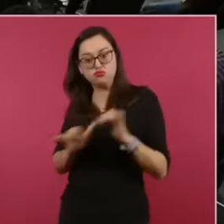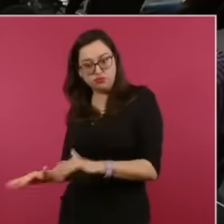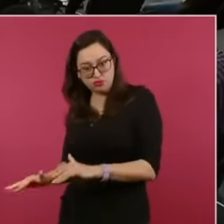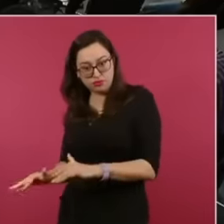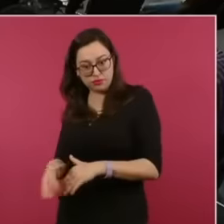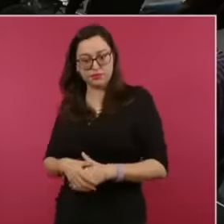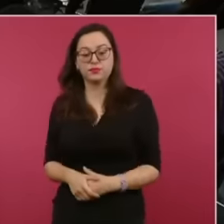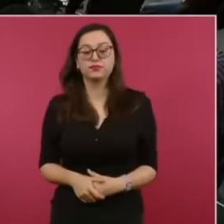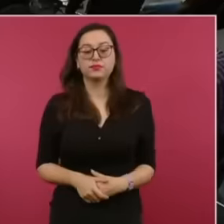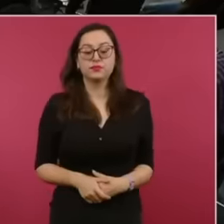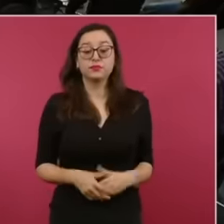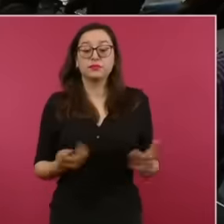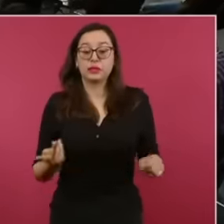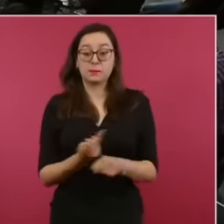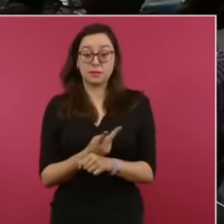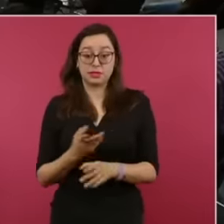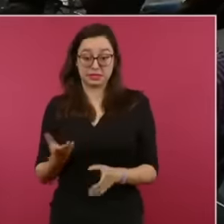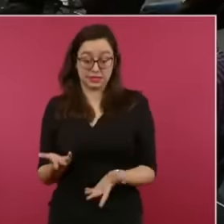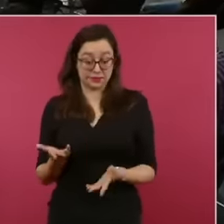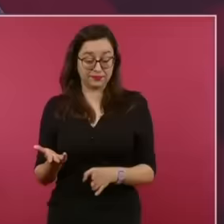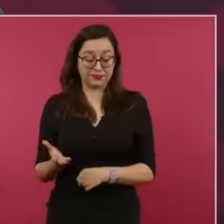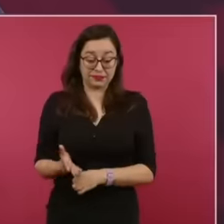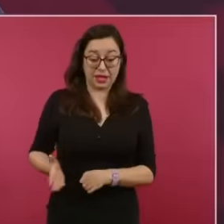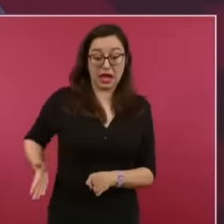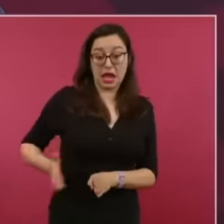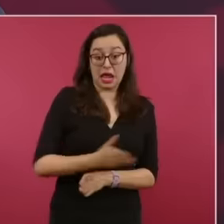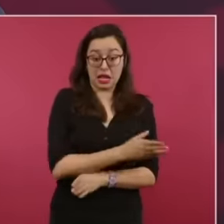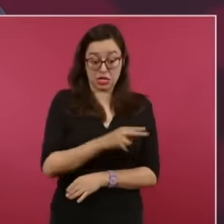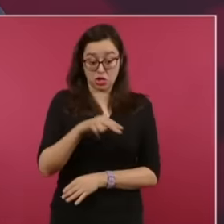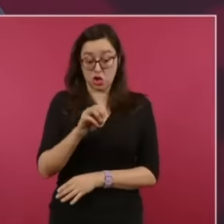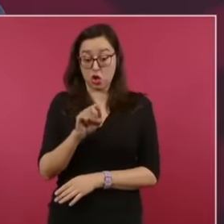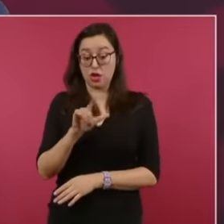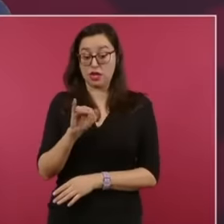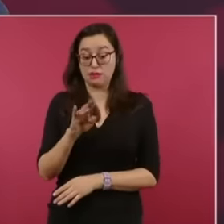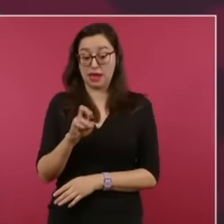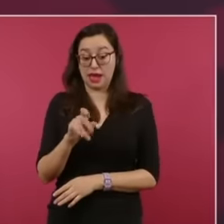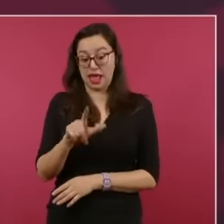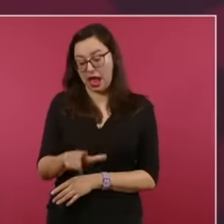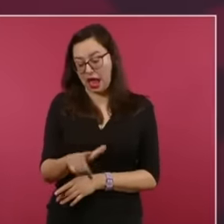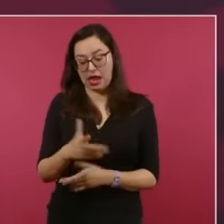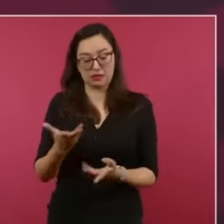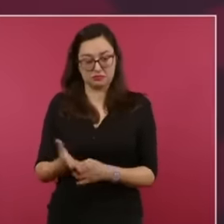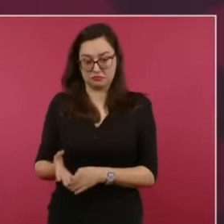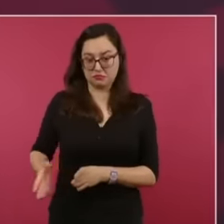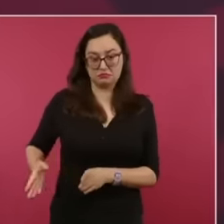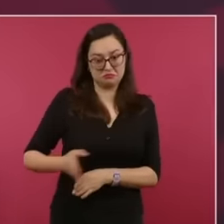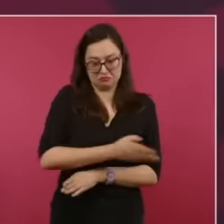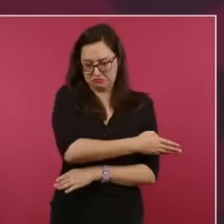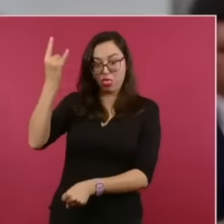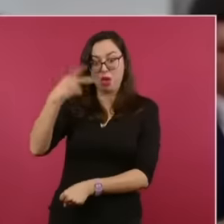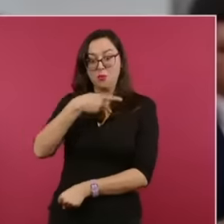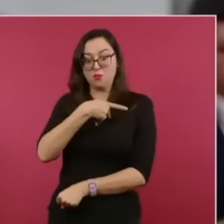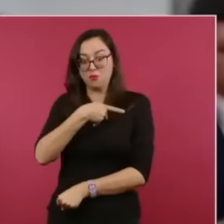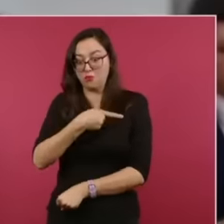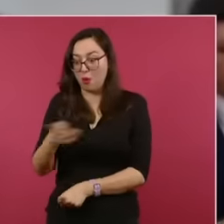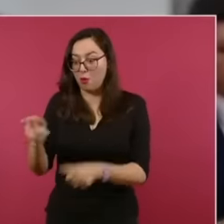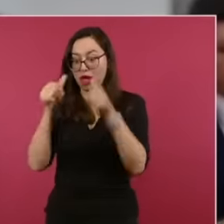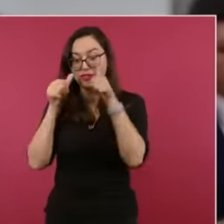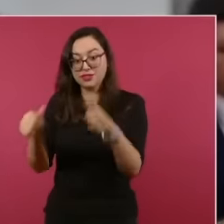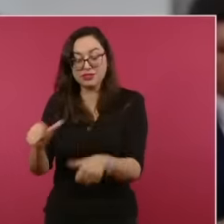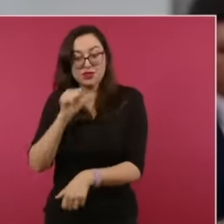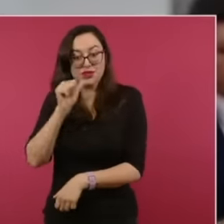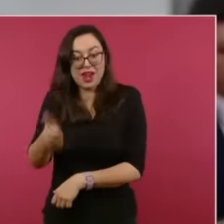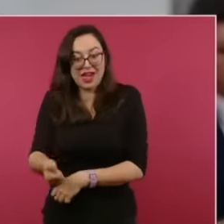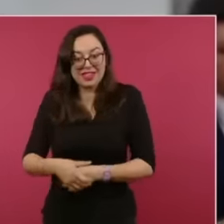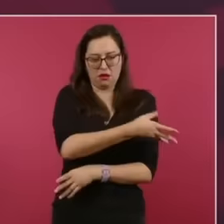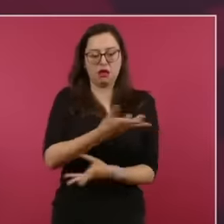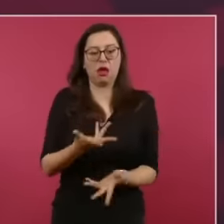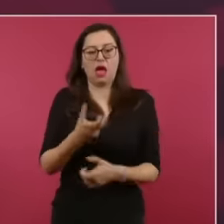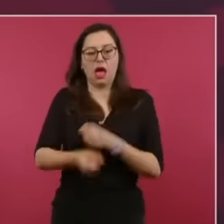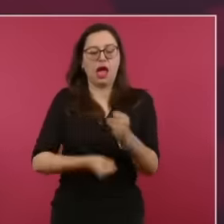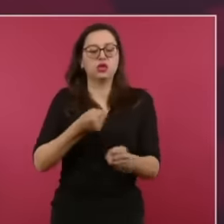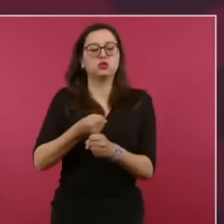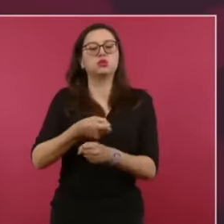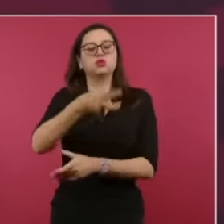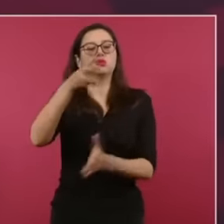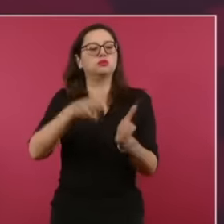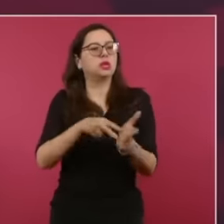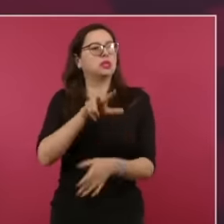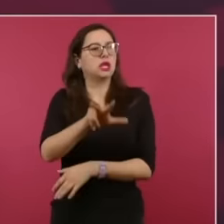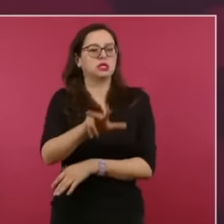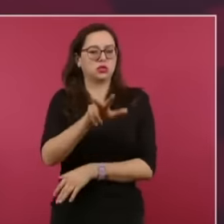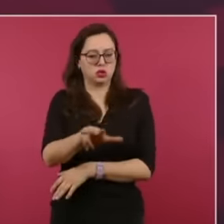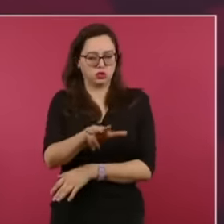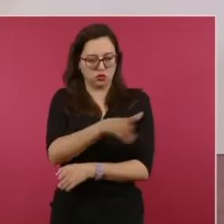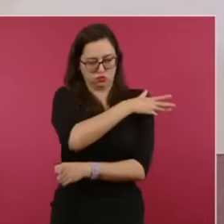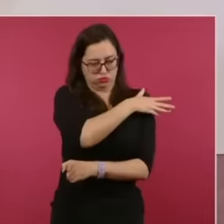neoliberal or neo-Porfirian period or the pillage that we suffered in Mexico until 2018 they went